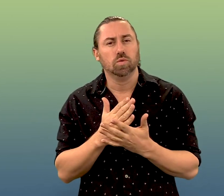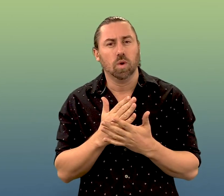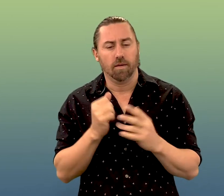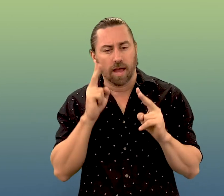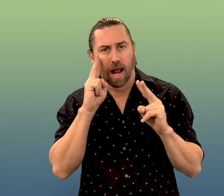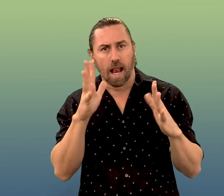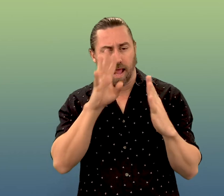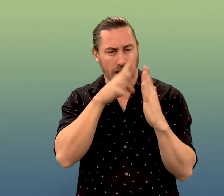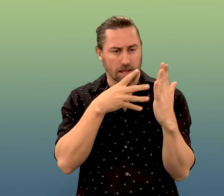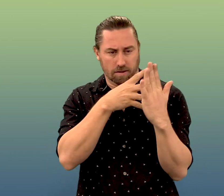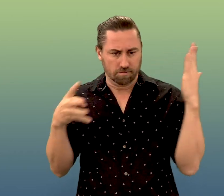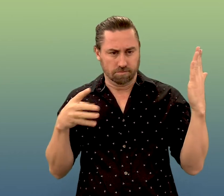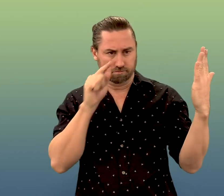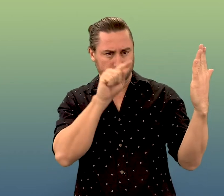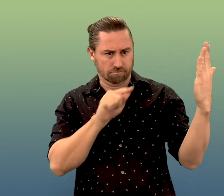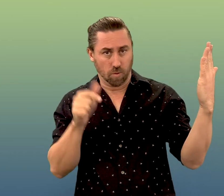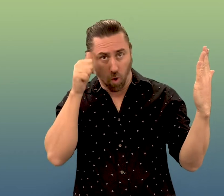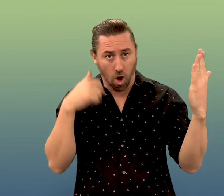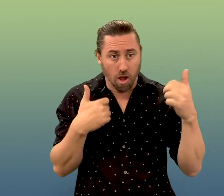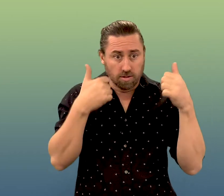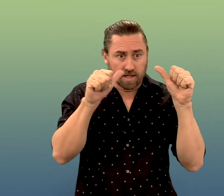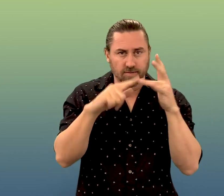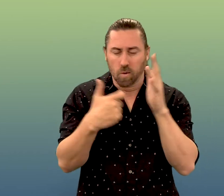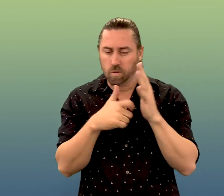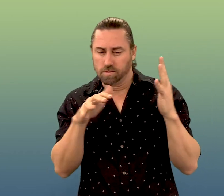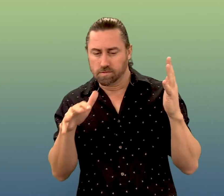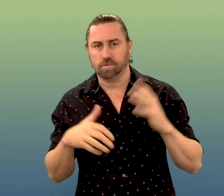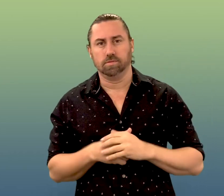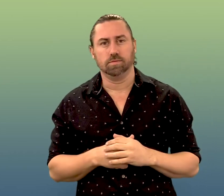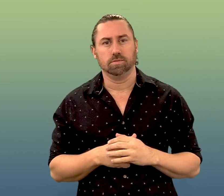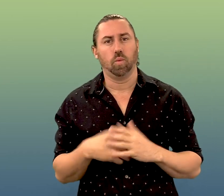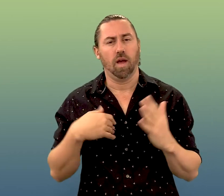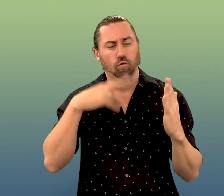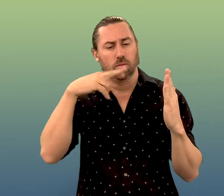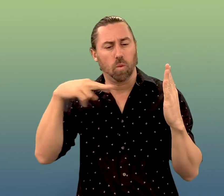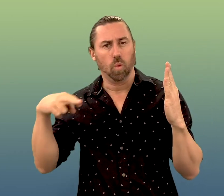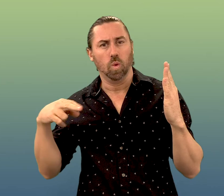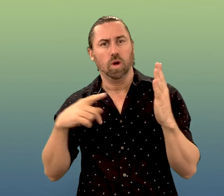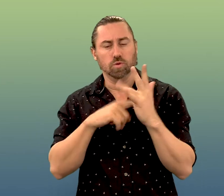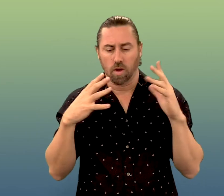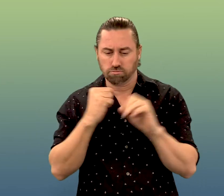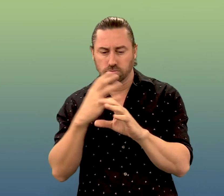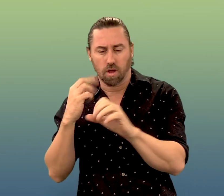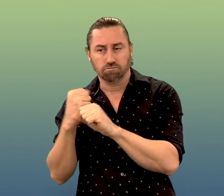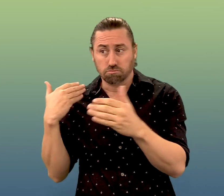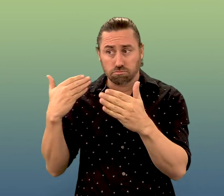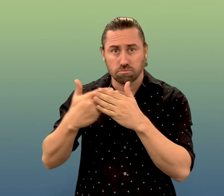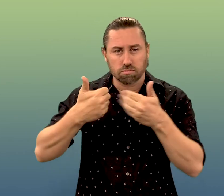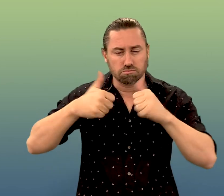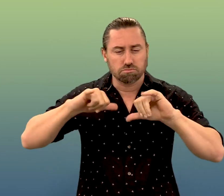Clear accessibility and inclusion metrics. Data management and reporting capability to evaluate progress.